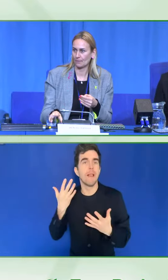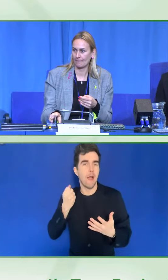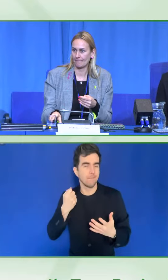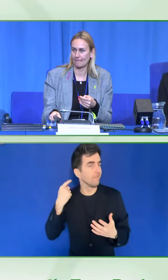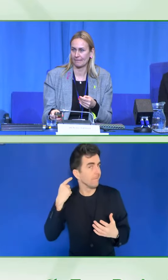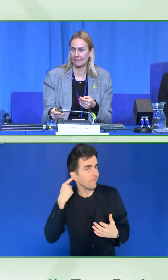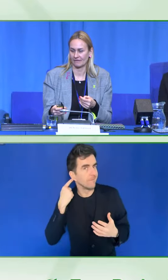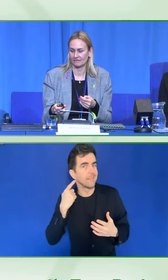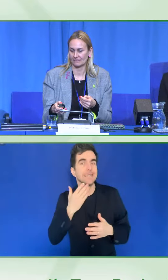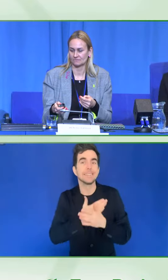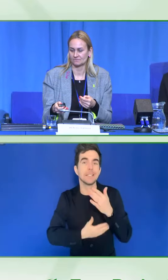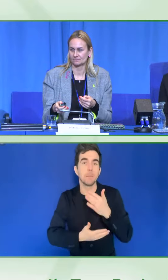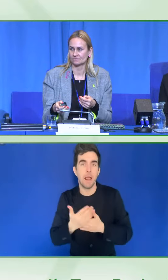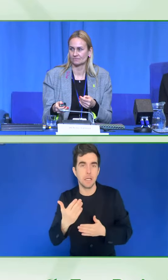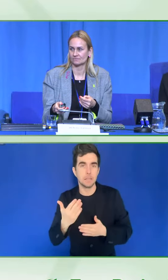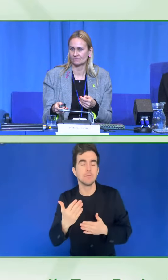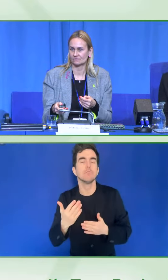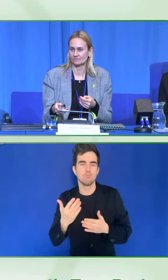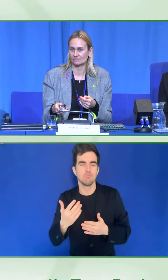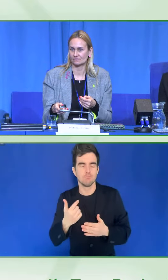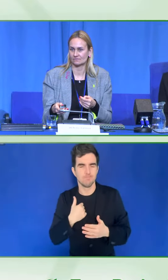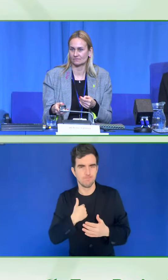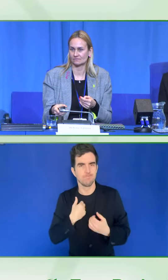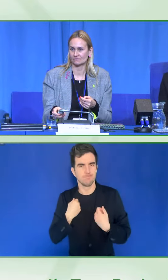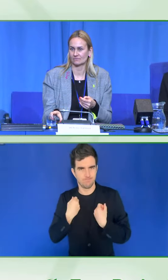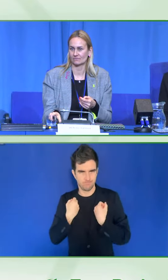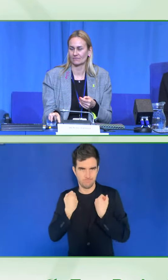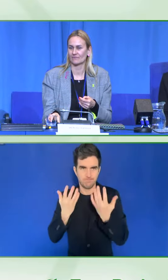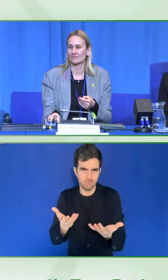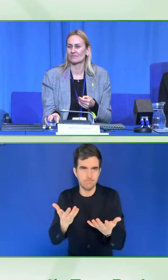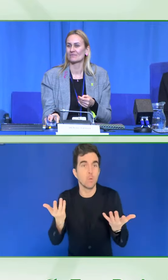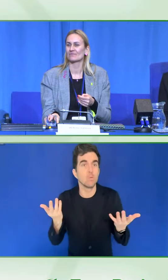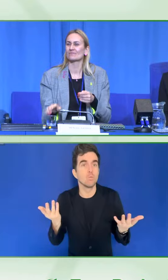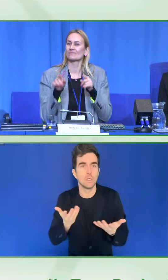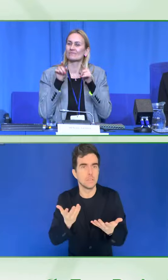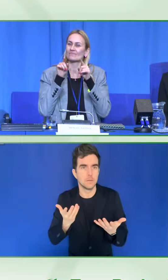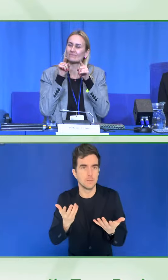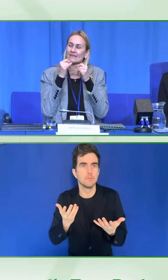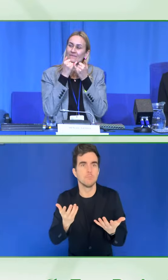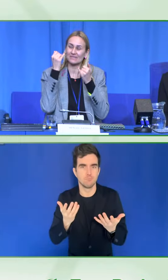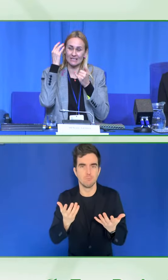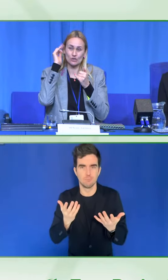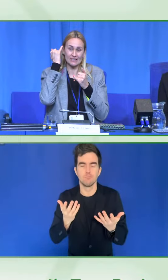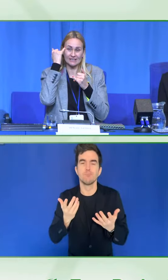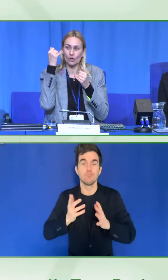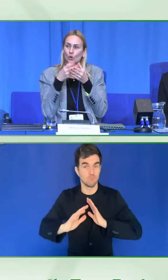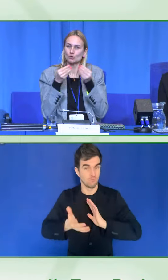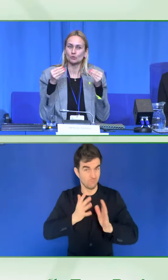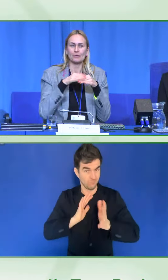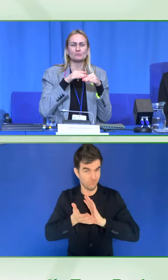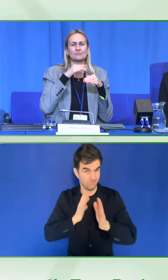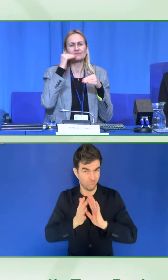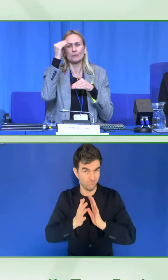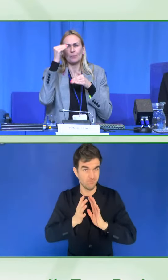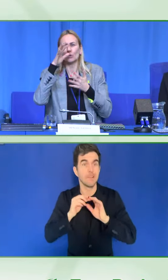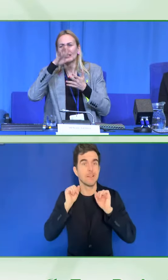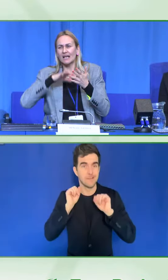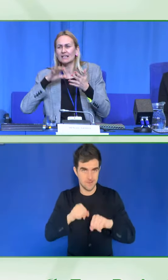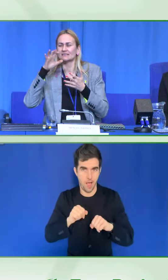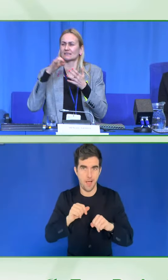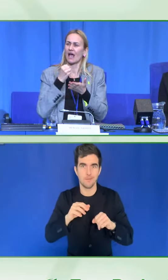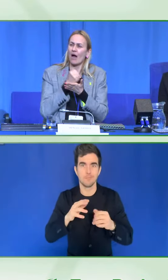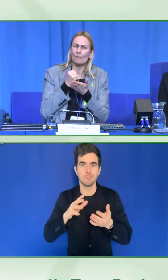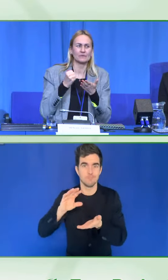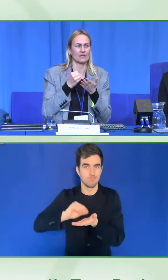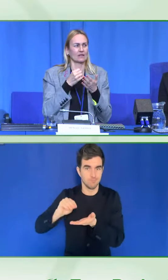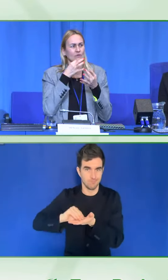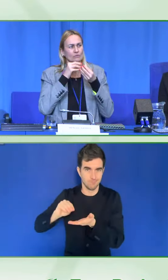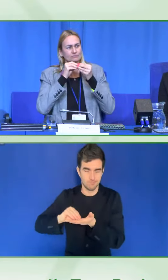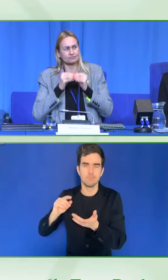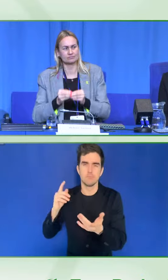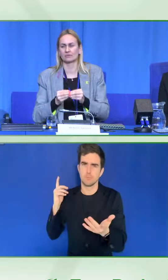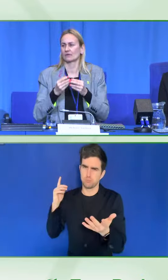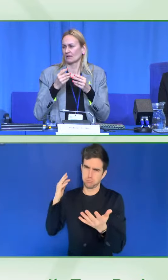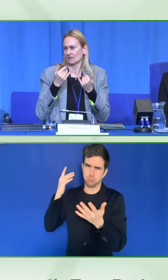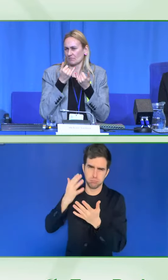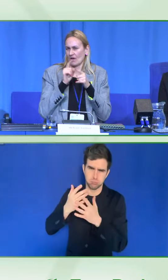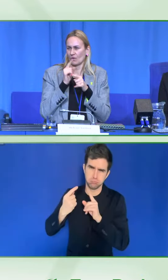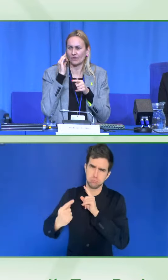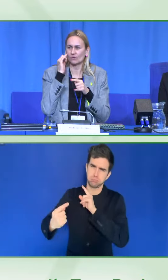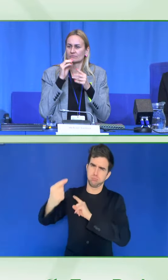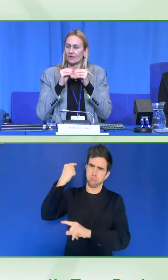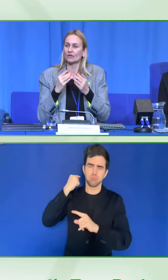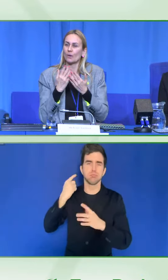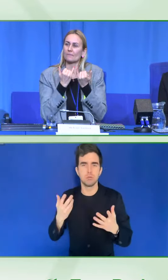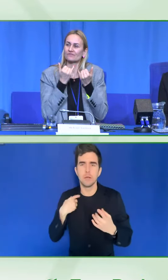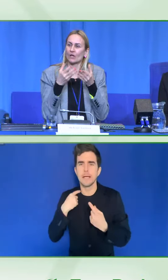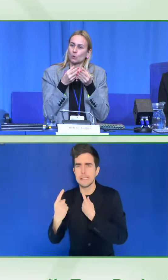The Institute have created the colourblind product.